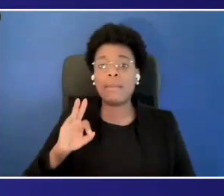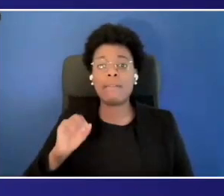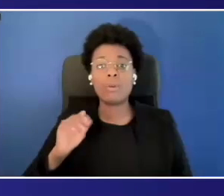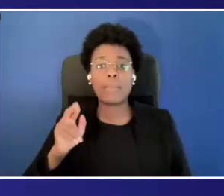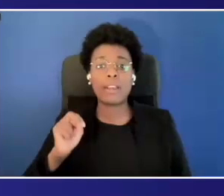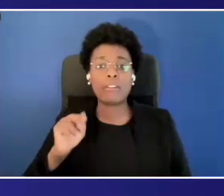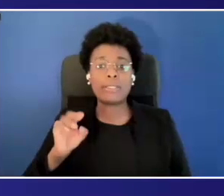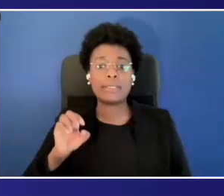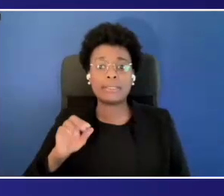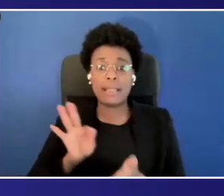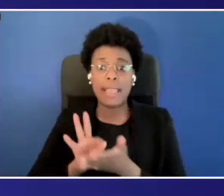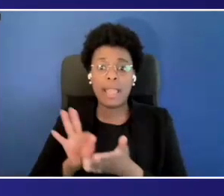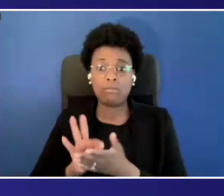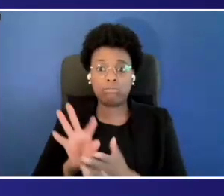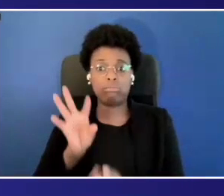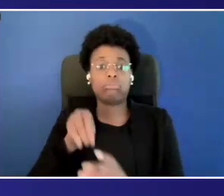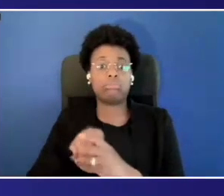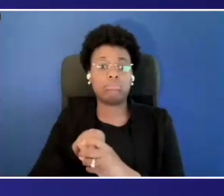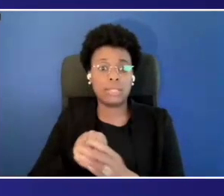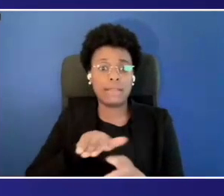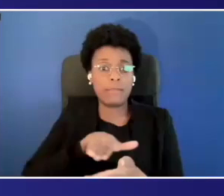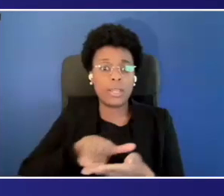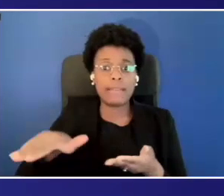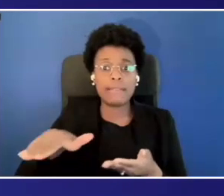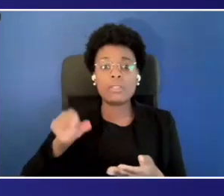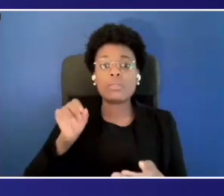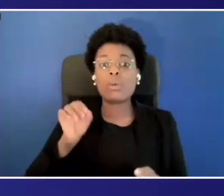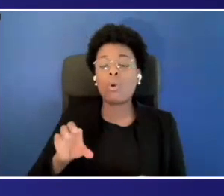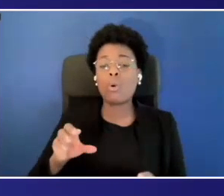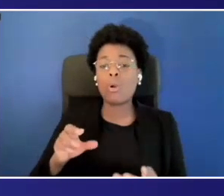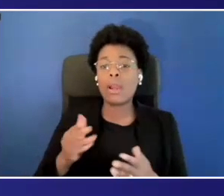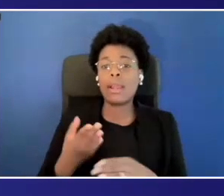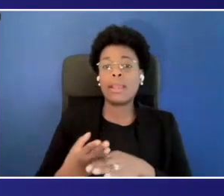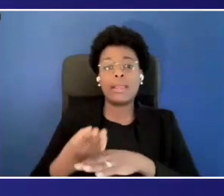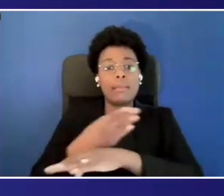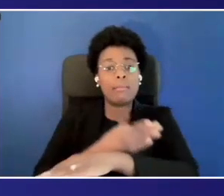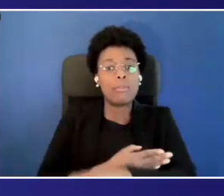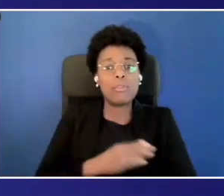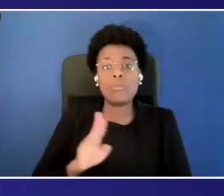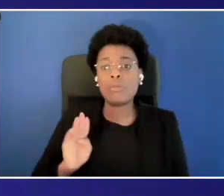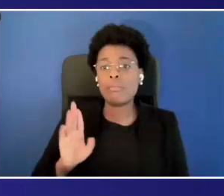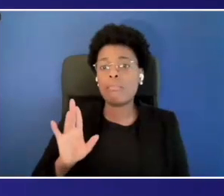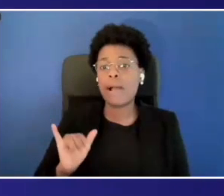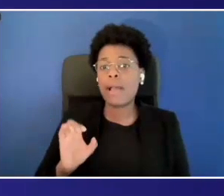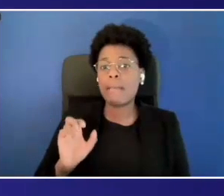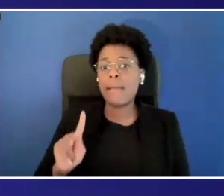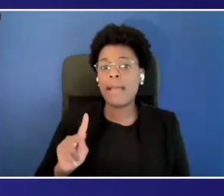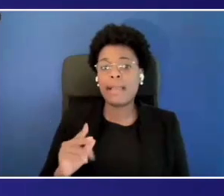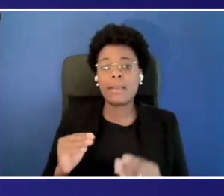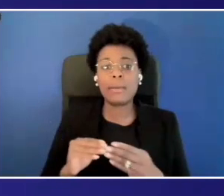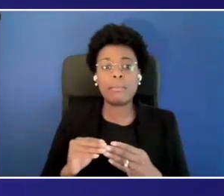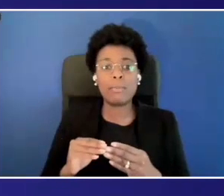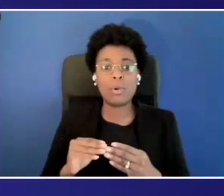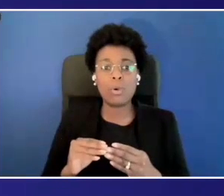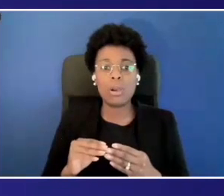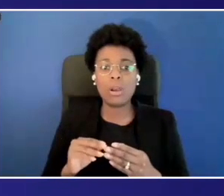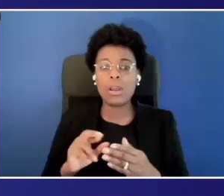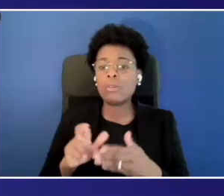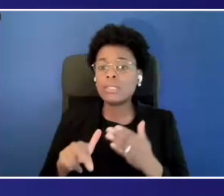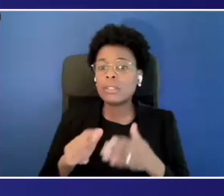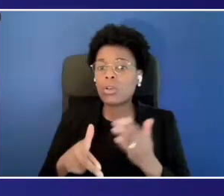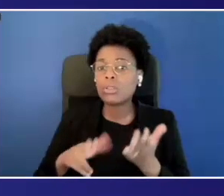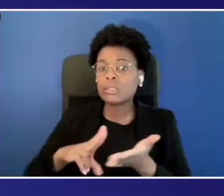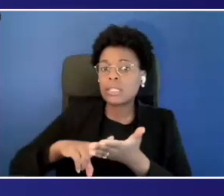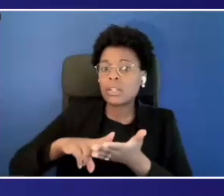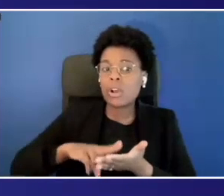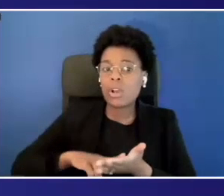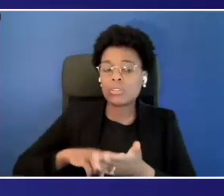Or at least get the buy back more effective so we get results and contracts. On time to get this.